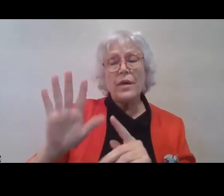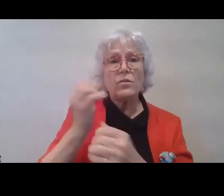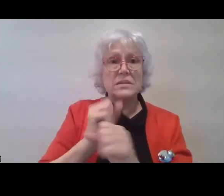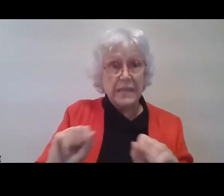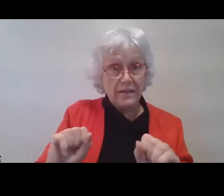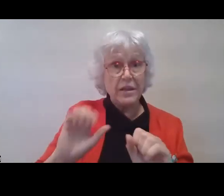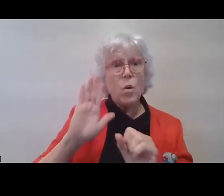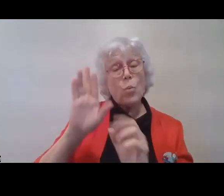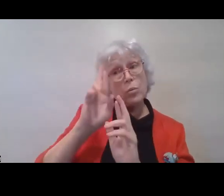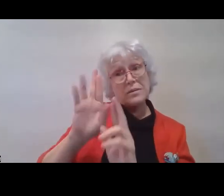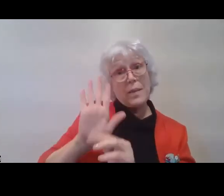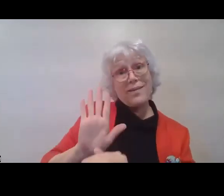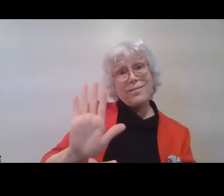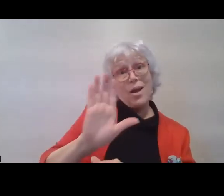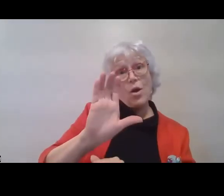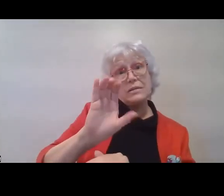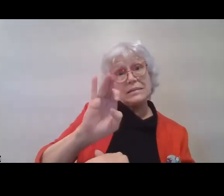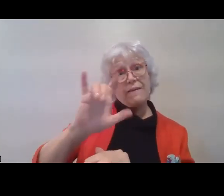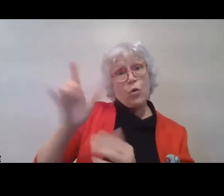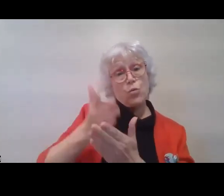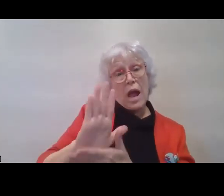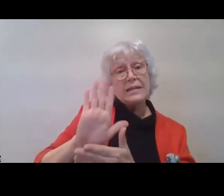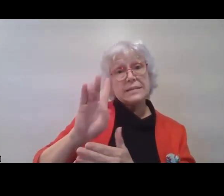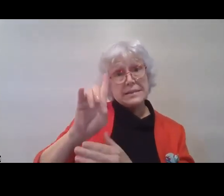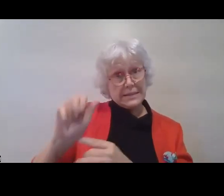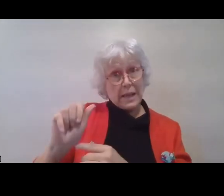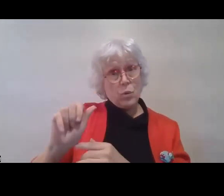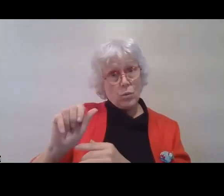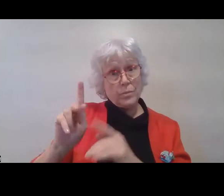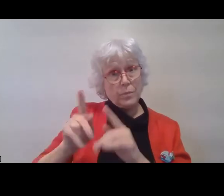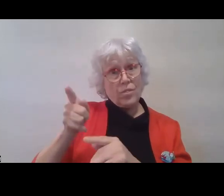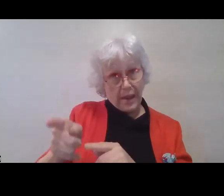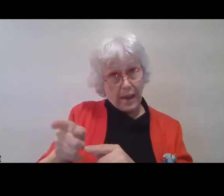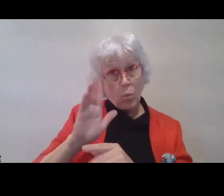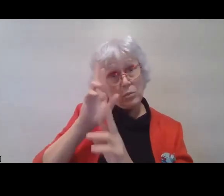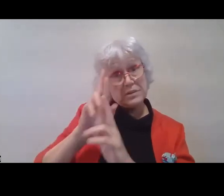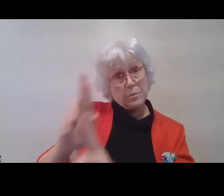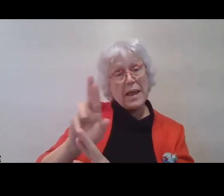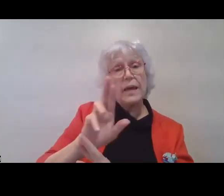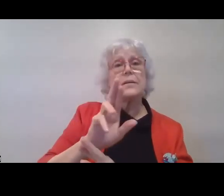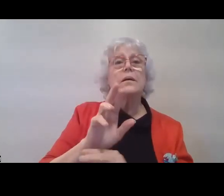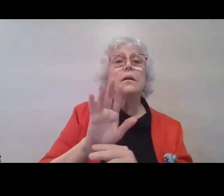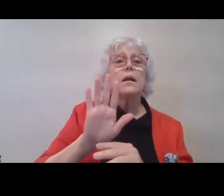respected, so, they can protest? The response from Doctor Yasmine Fouad,